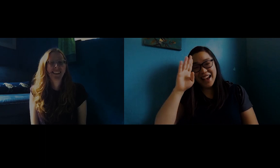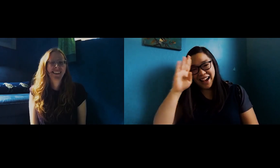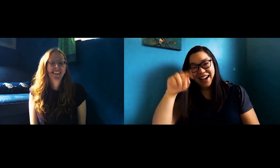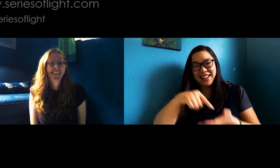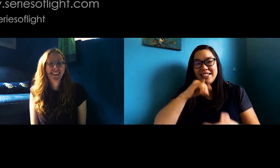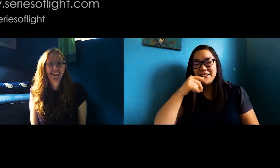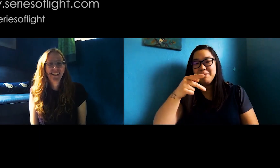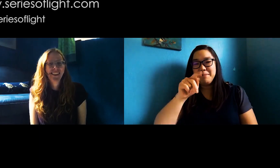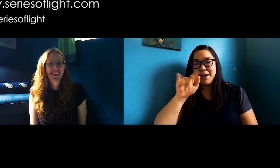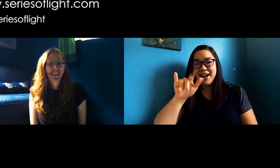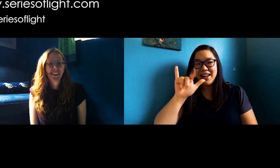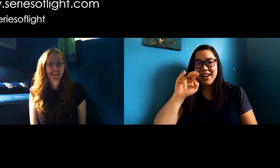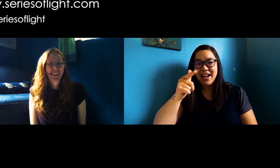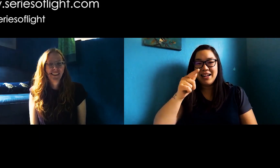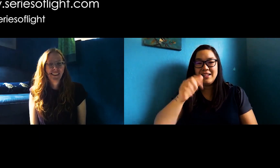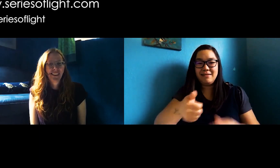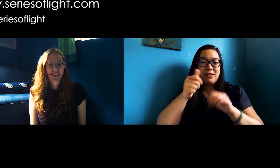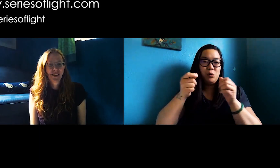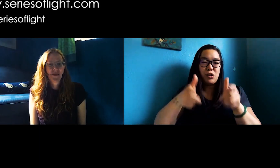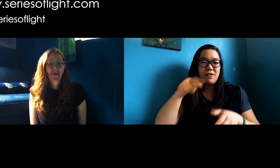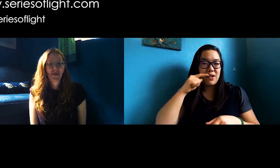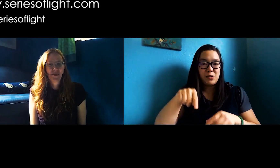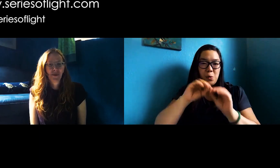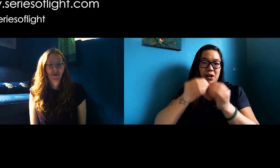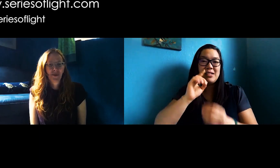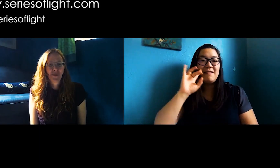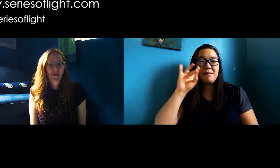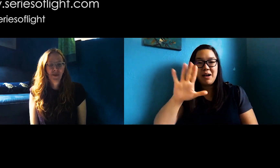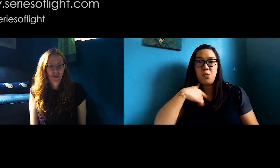Hi, this is Patty Liang, Executive Director of Deaf Spotlight.